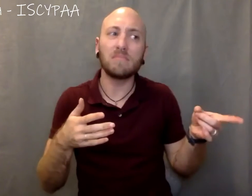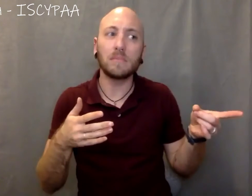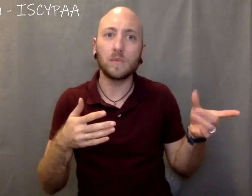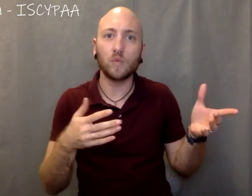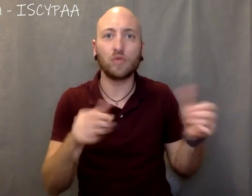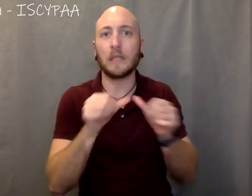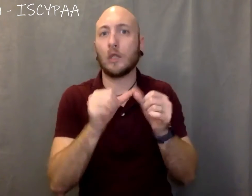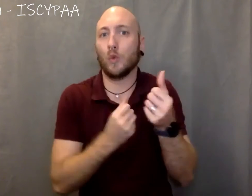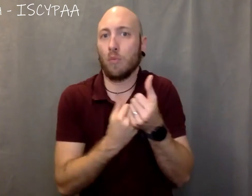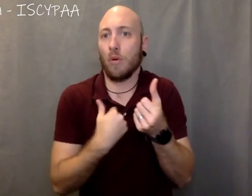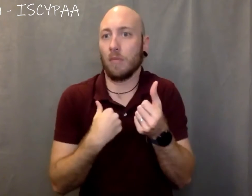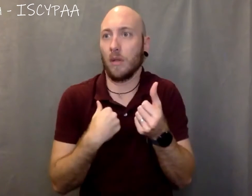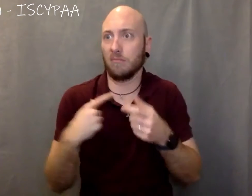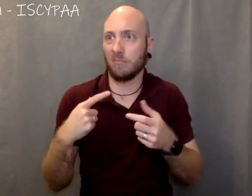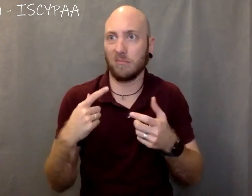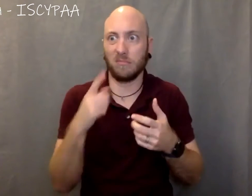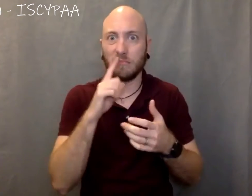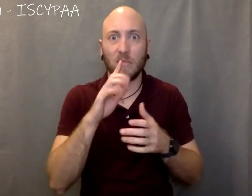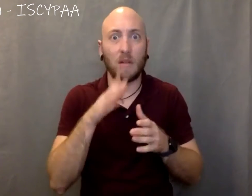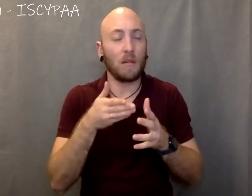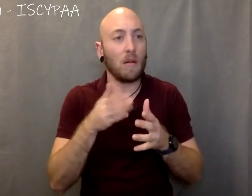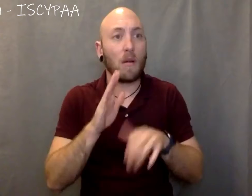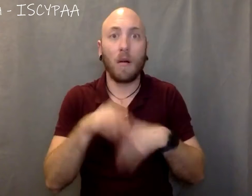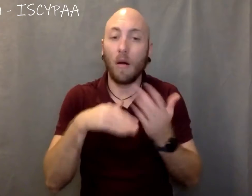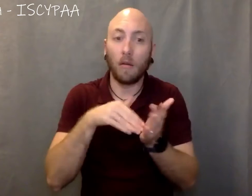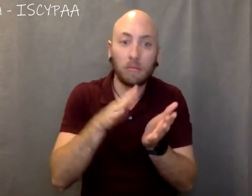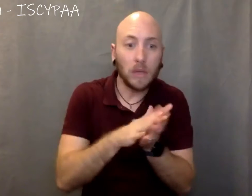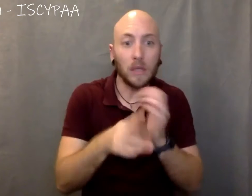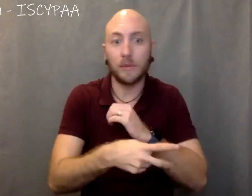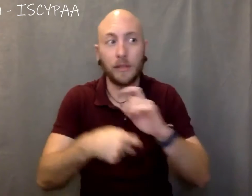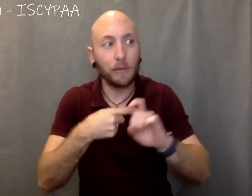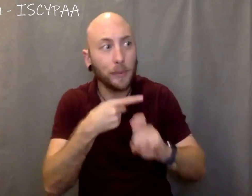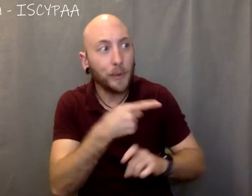throughout all my relapses and stealing from her and stealing her debit card to go cop